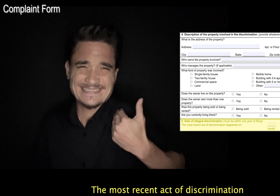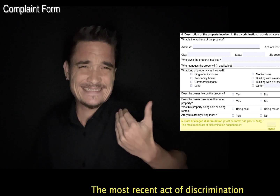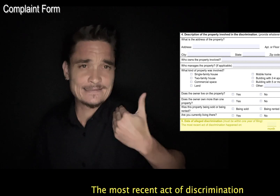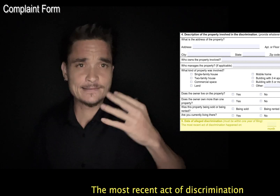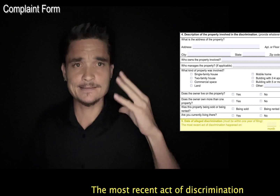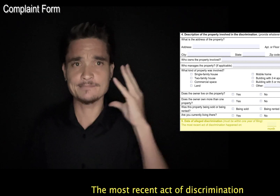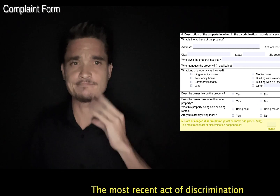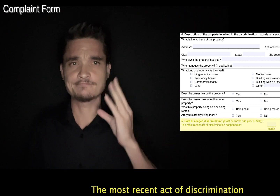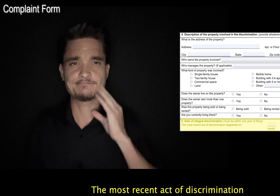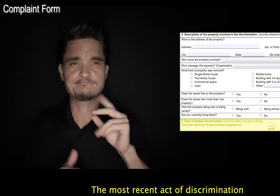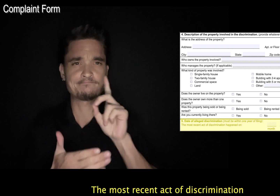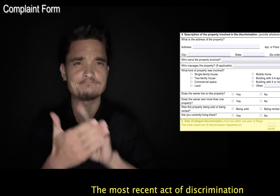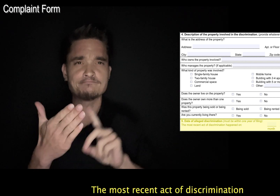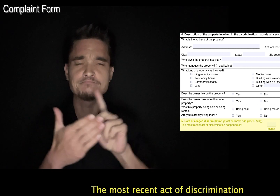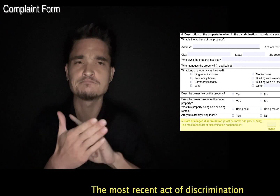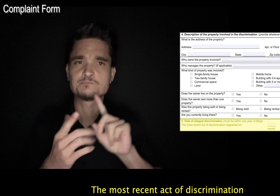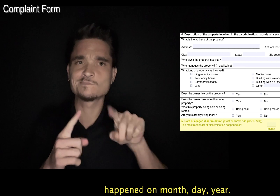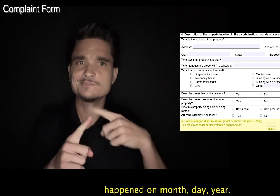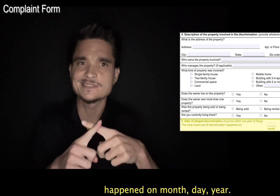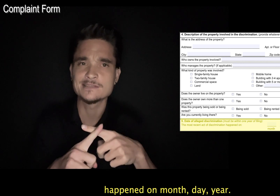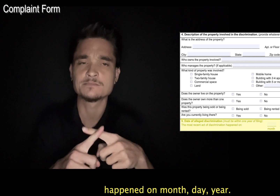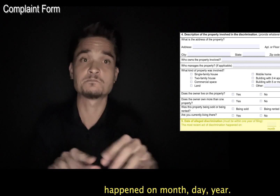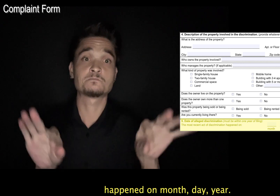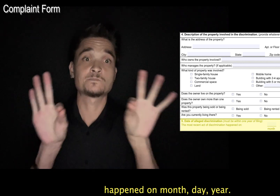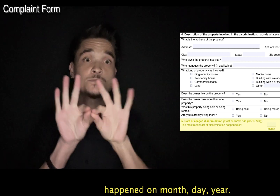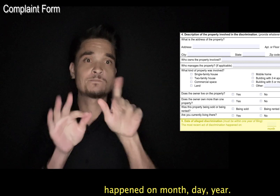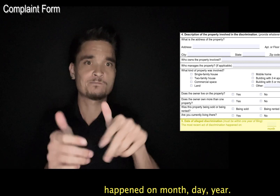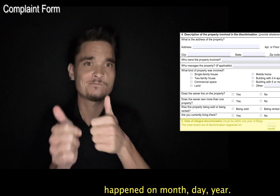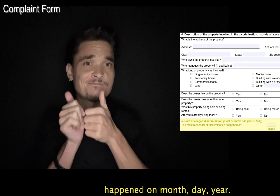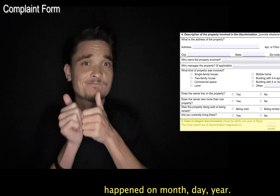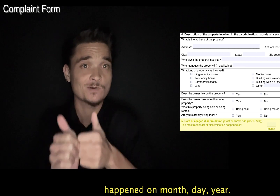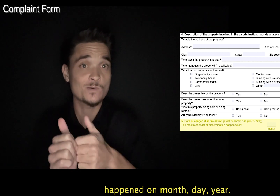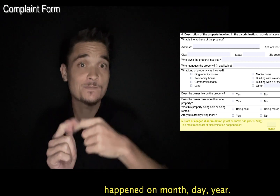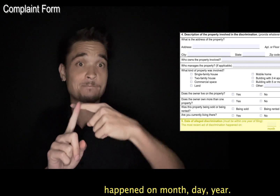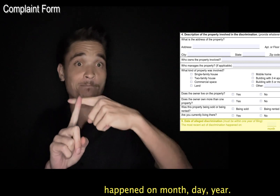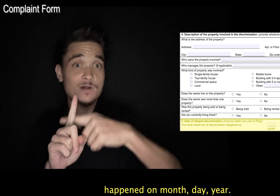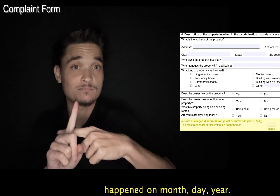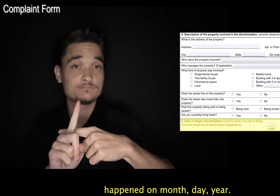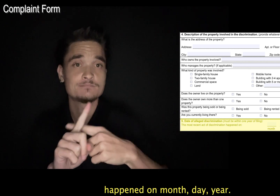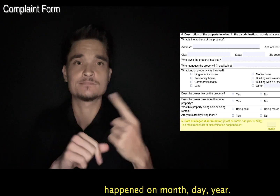The most recent act of discrimination happened on month, day, year.